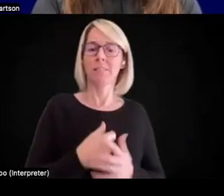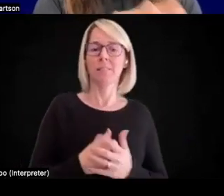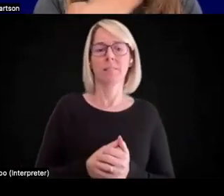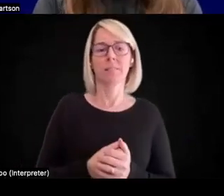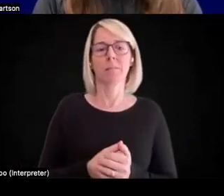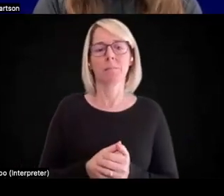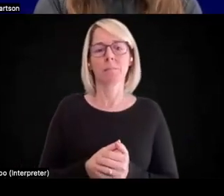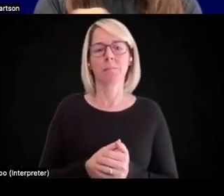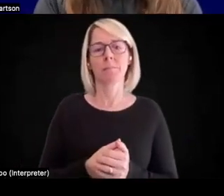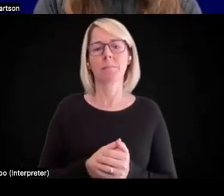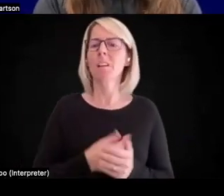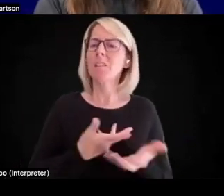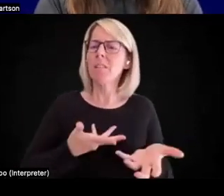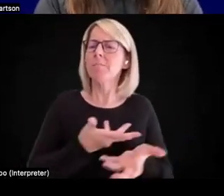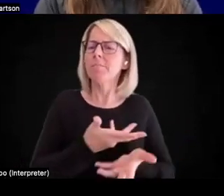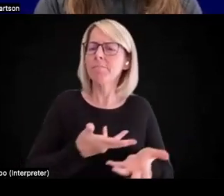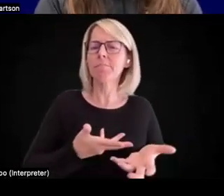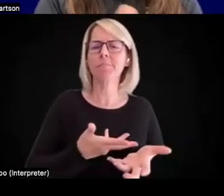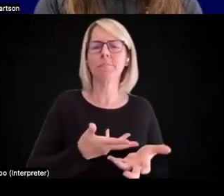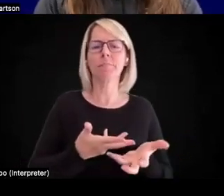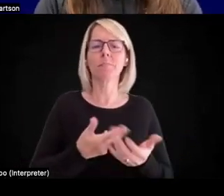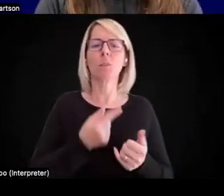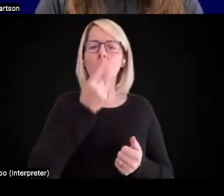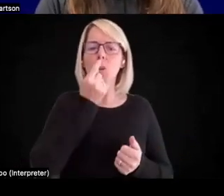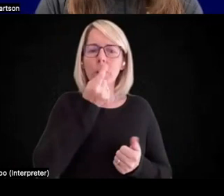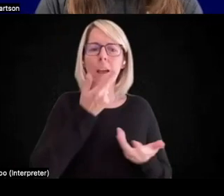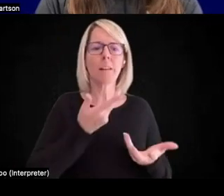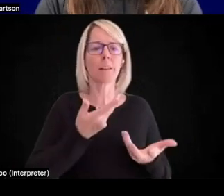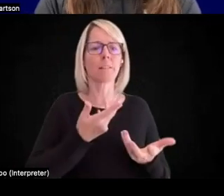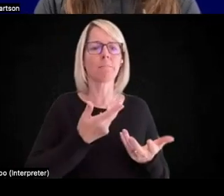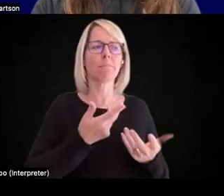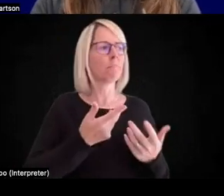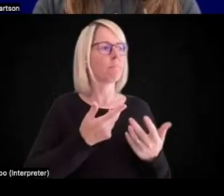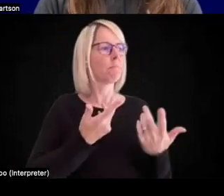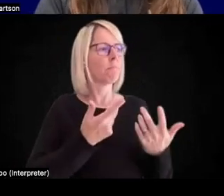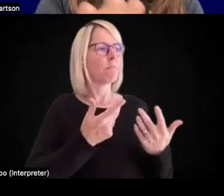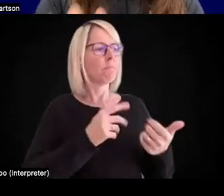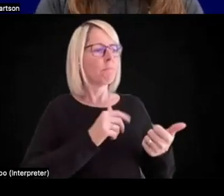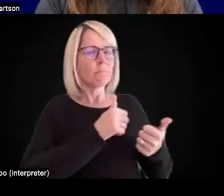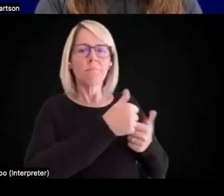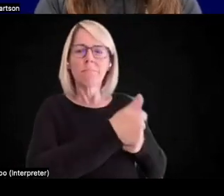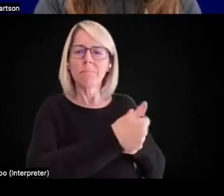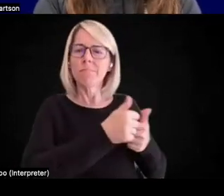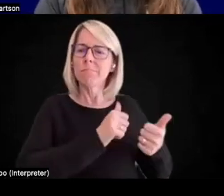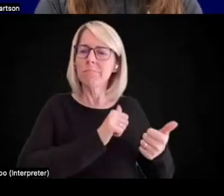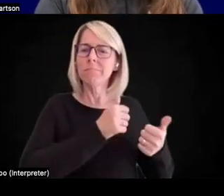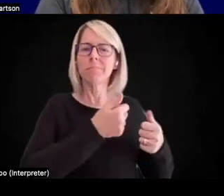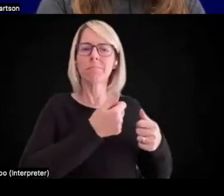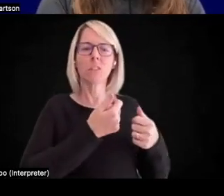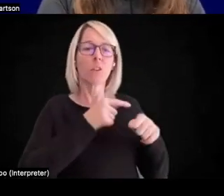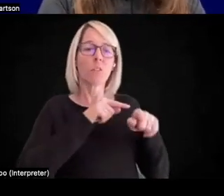in that circular way through that interaction. You can follow the green path. You can then follow the